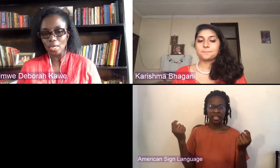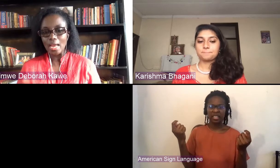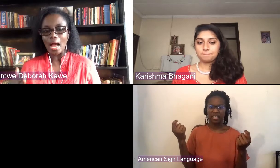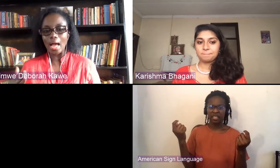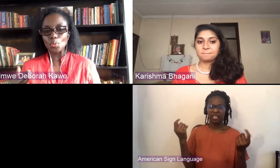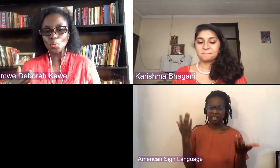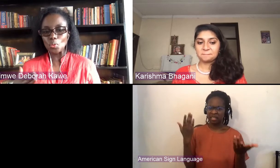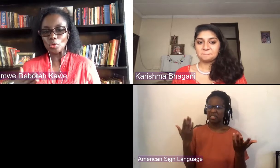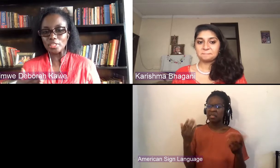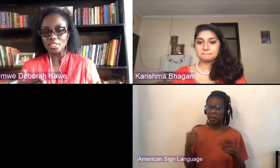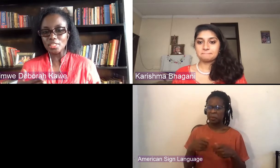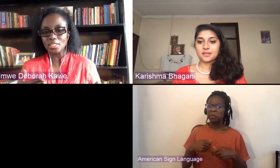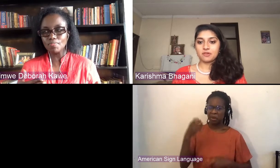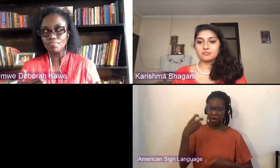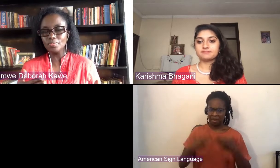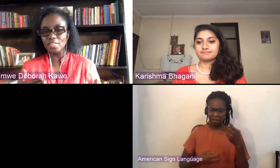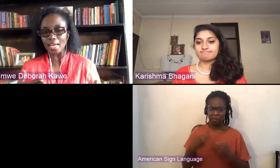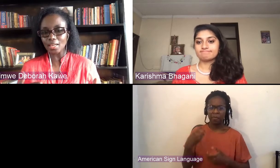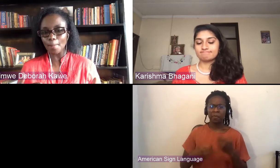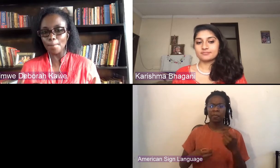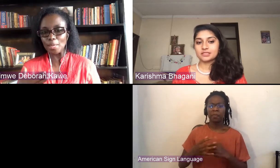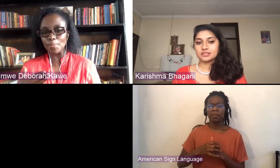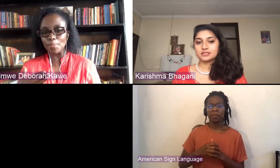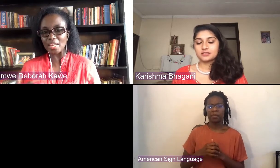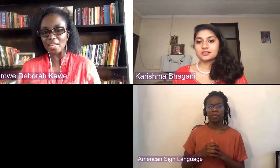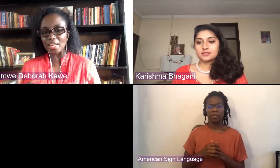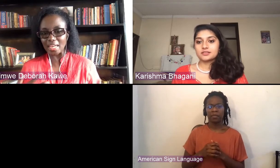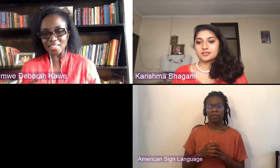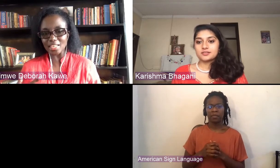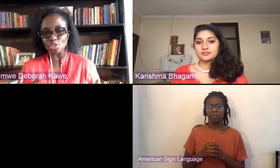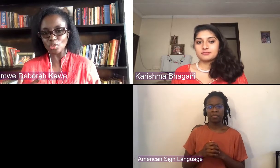and we would like be bringing attention to us